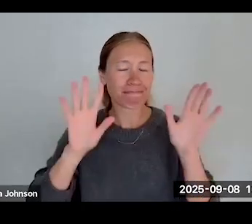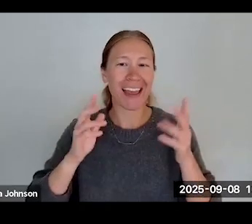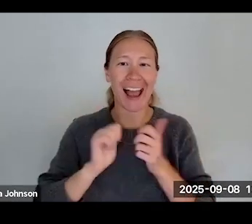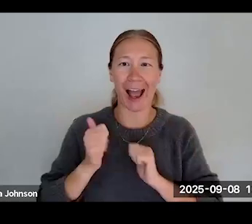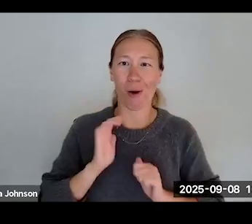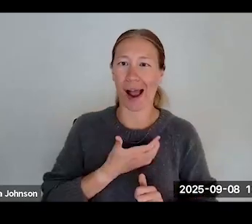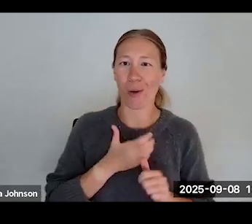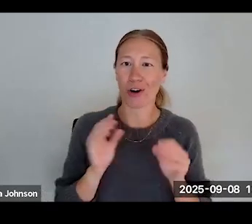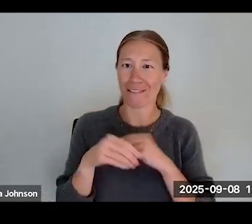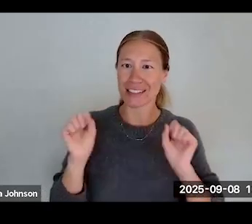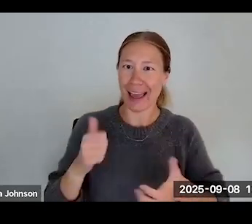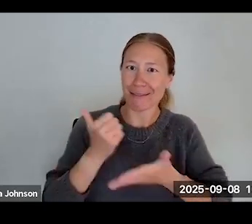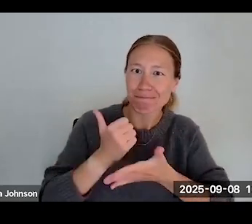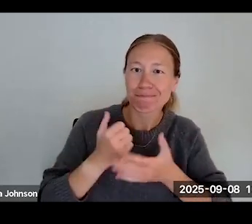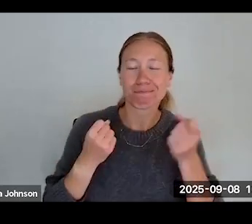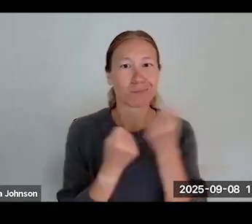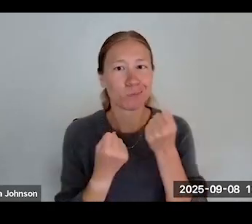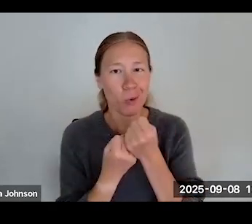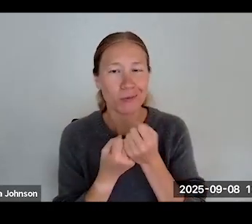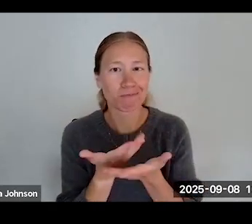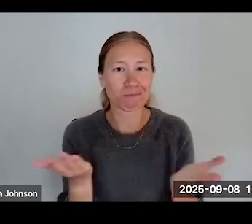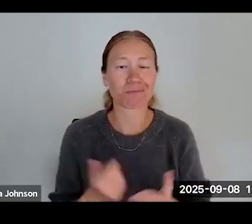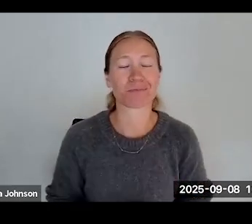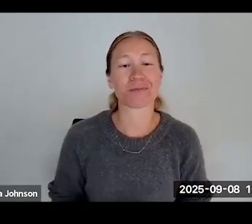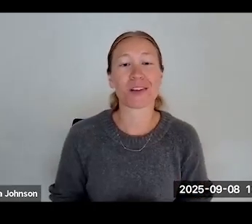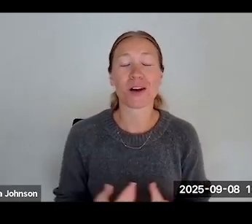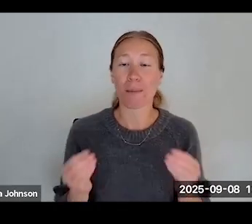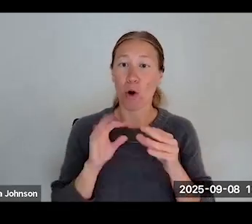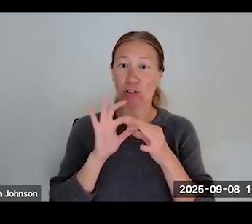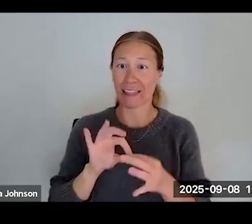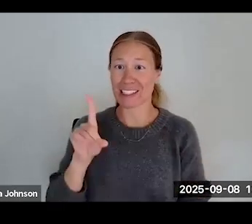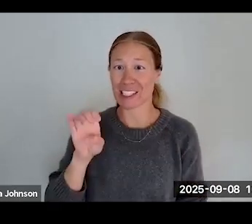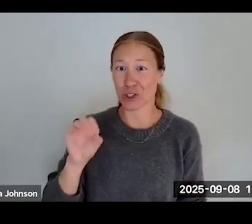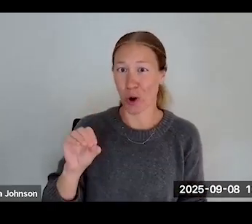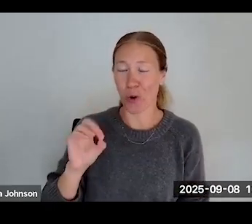and what role we play. So a little bit more about DEO and some of the roles in our office.